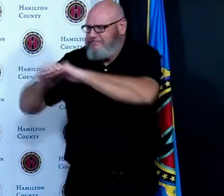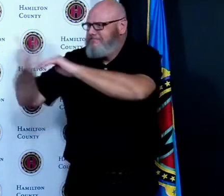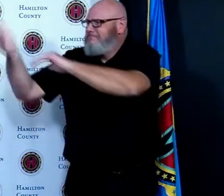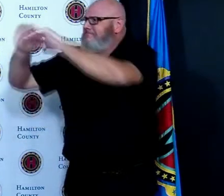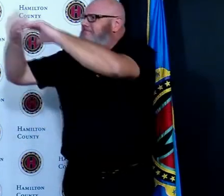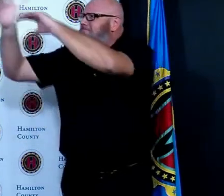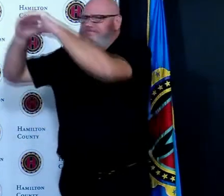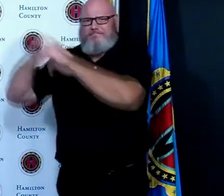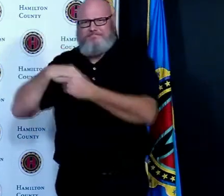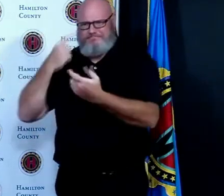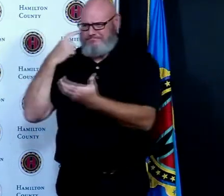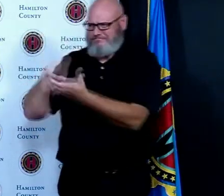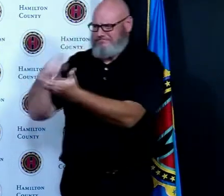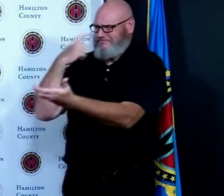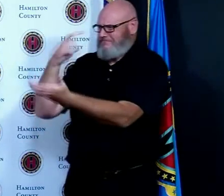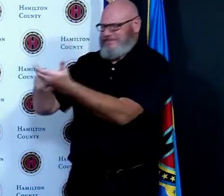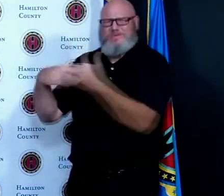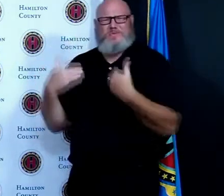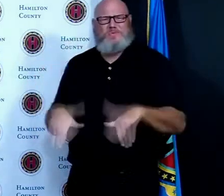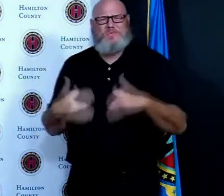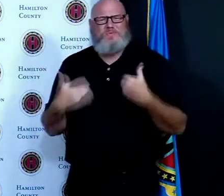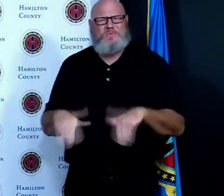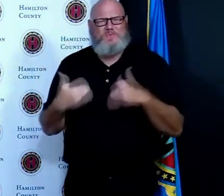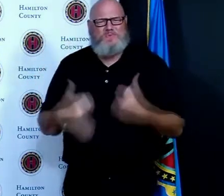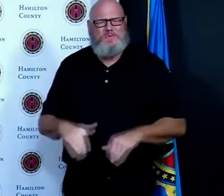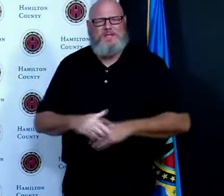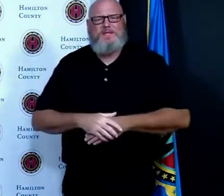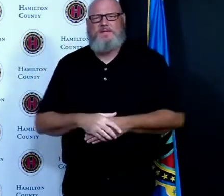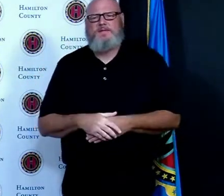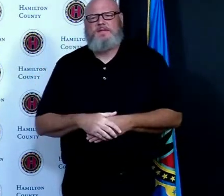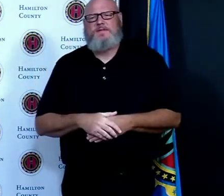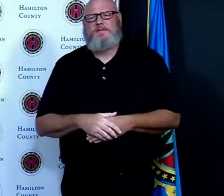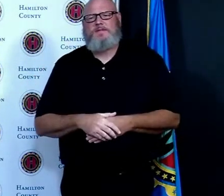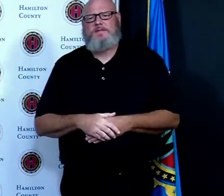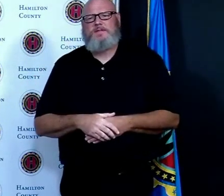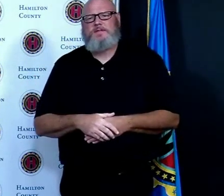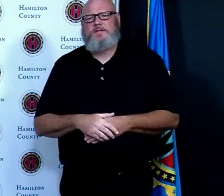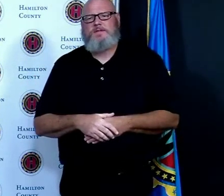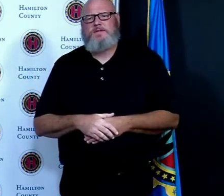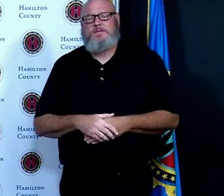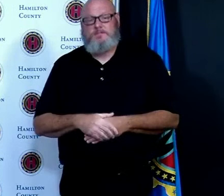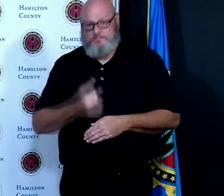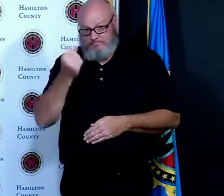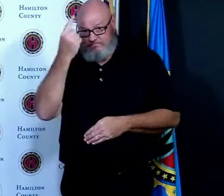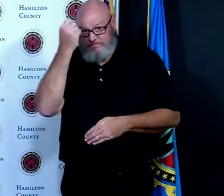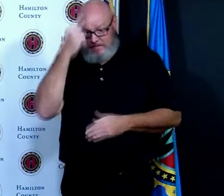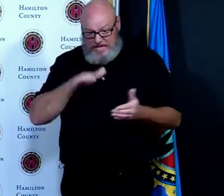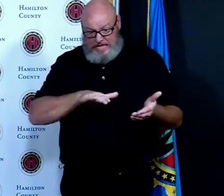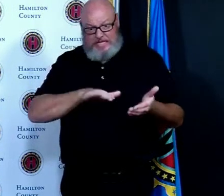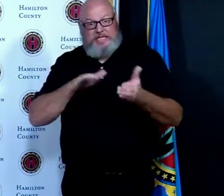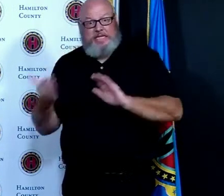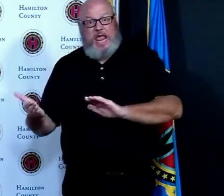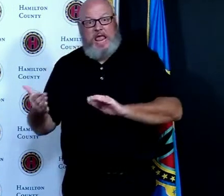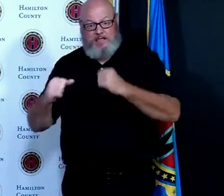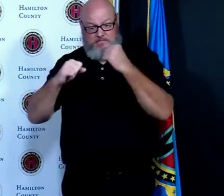so the expectation is that unfortunately that will rise as well the number of positive cases